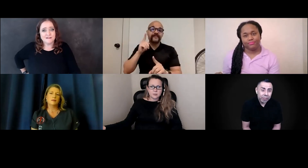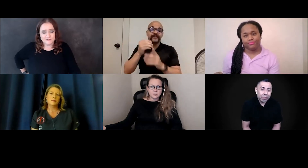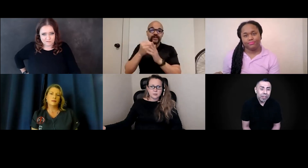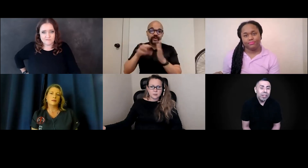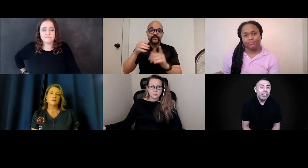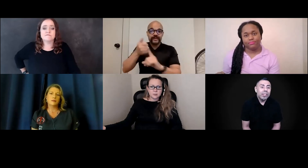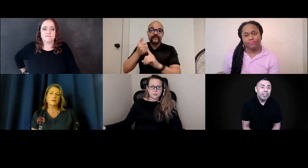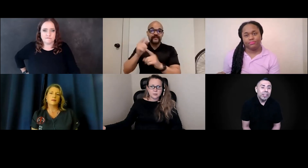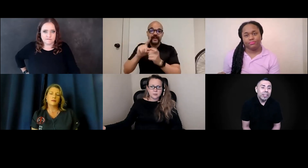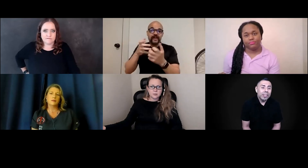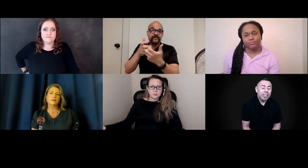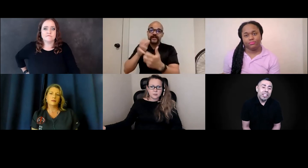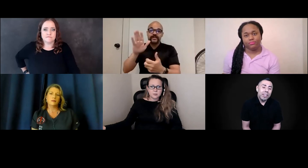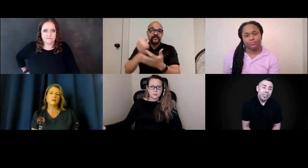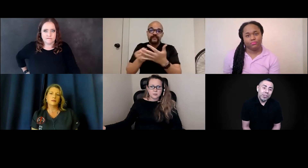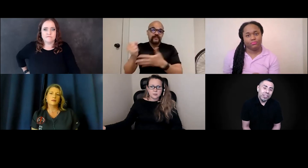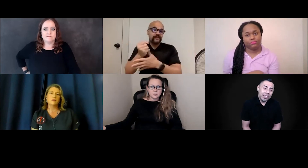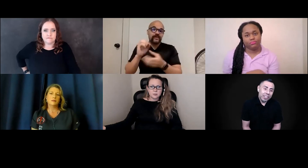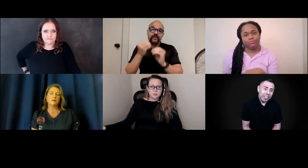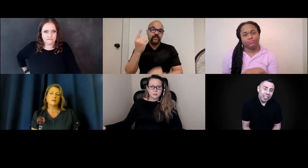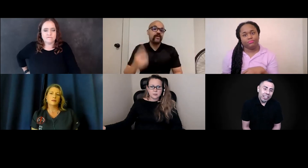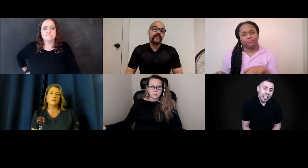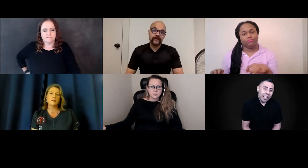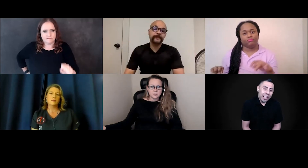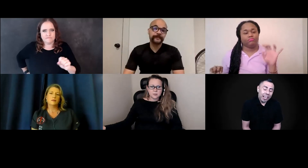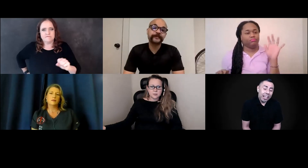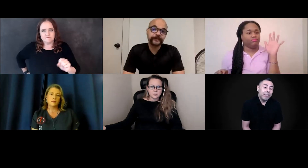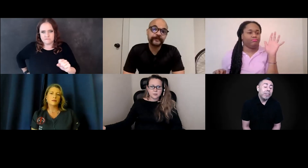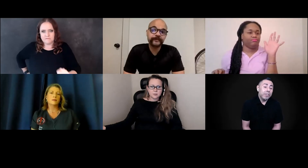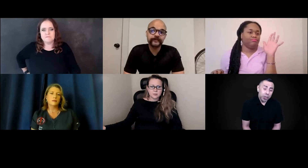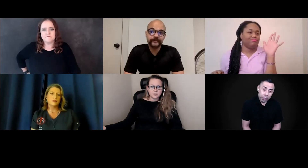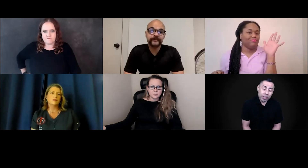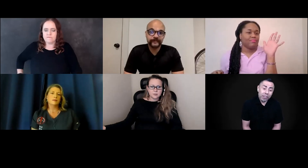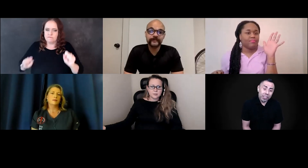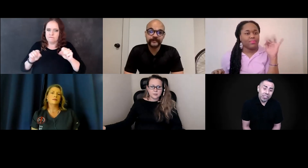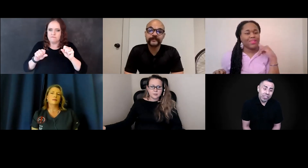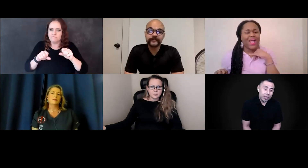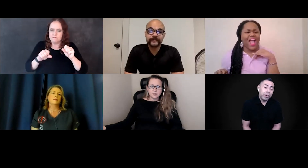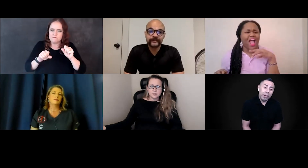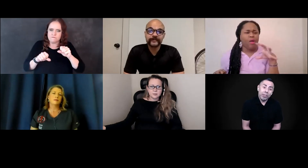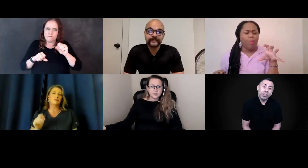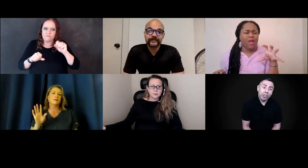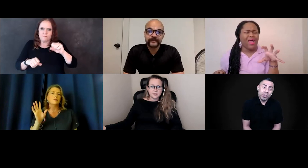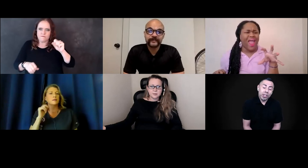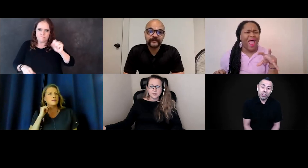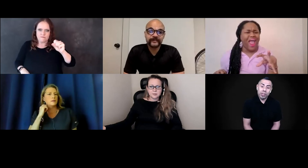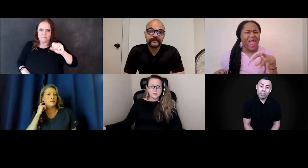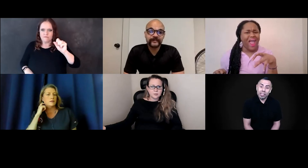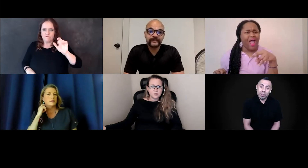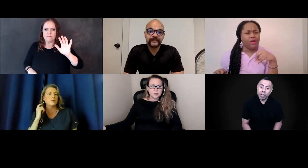There's no choice. Deaf student and having an interpreter that fits is primary to our situation.